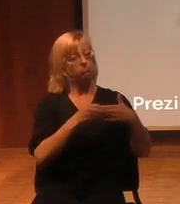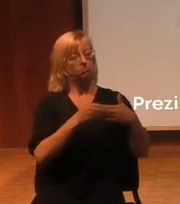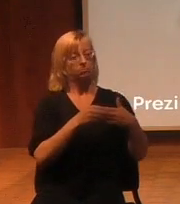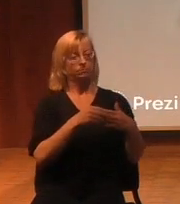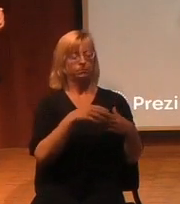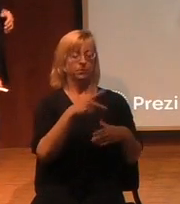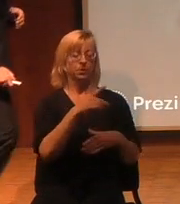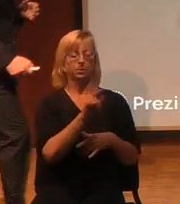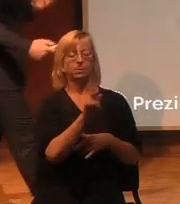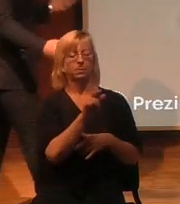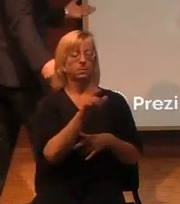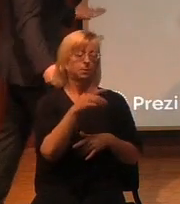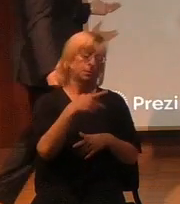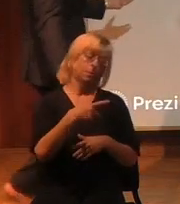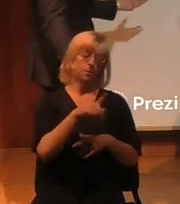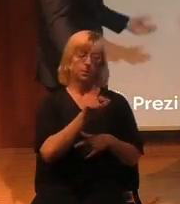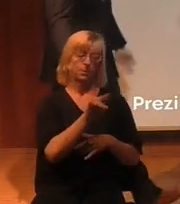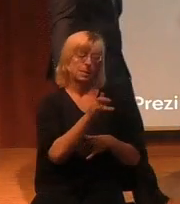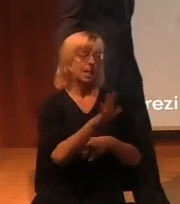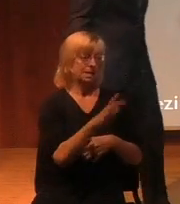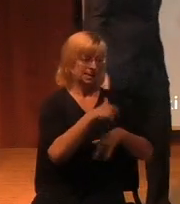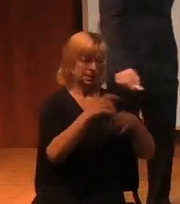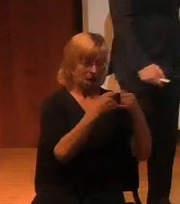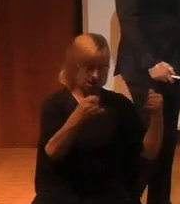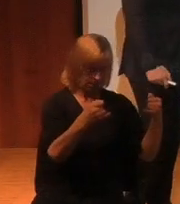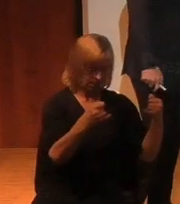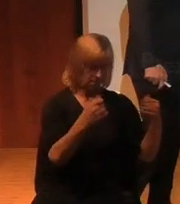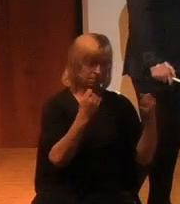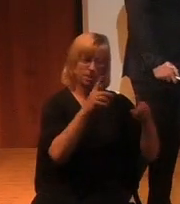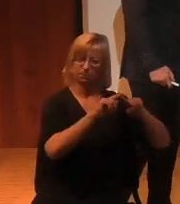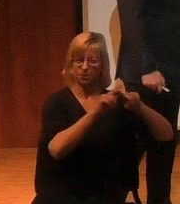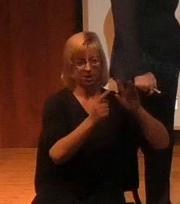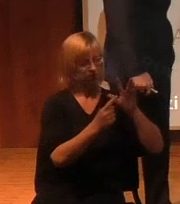The Plastic Timeline has lots of different examples over the history of fiction.